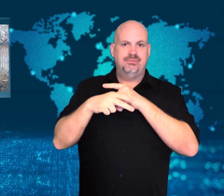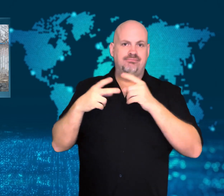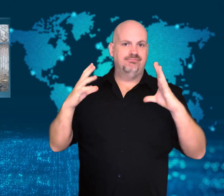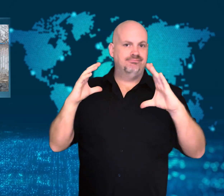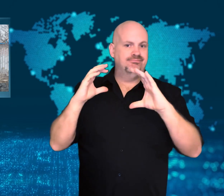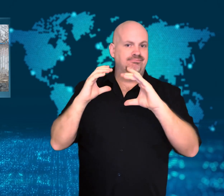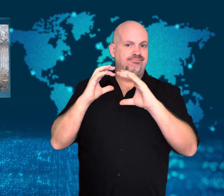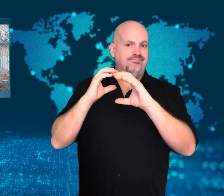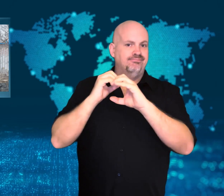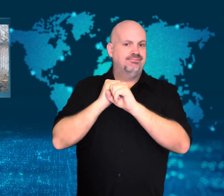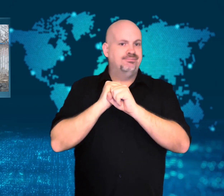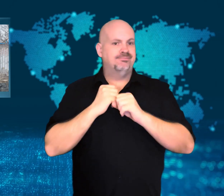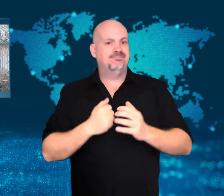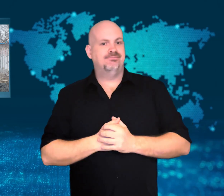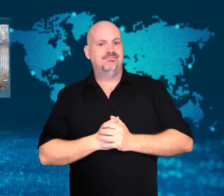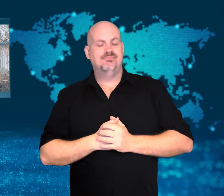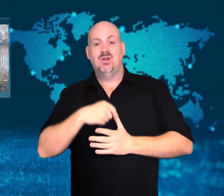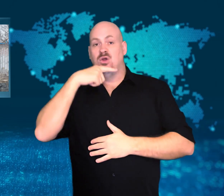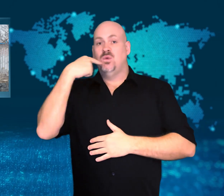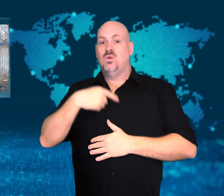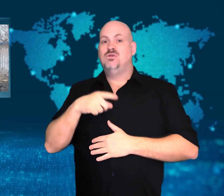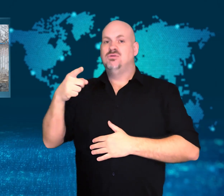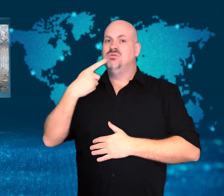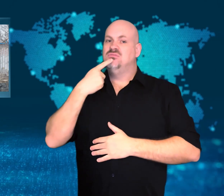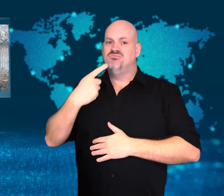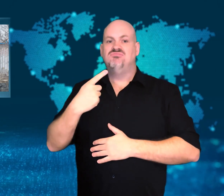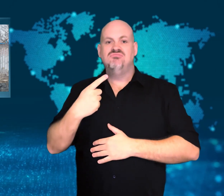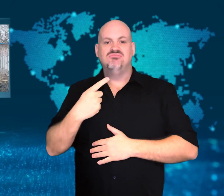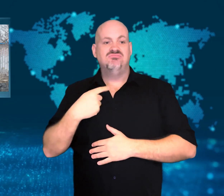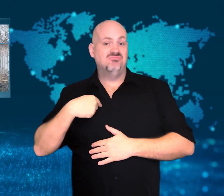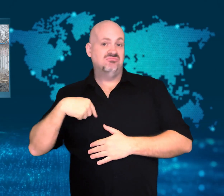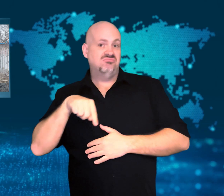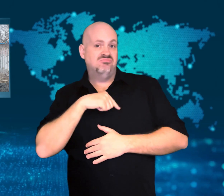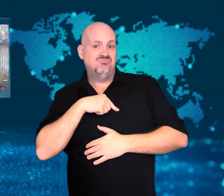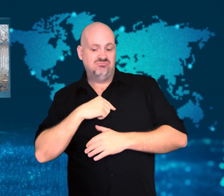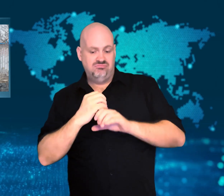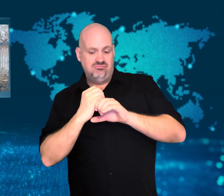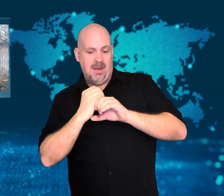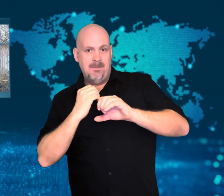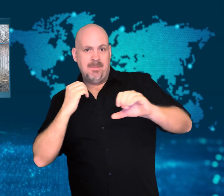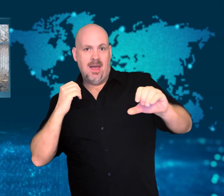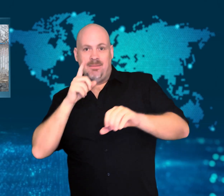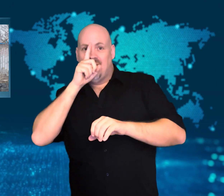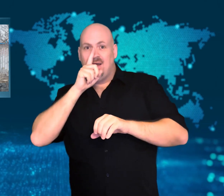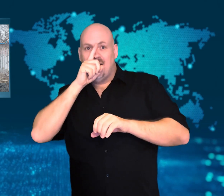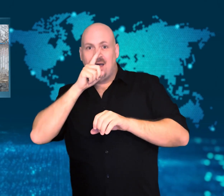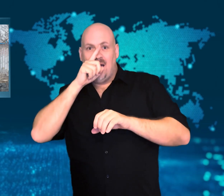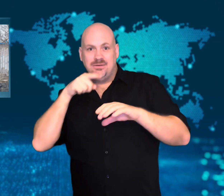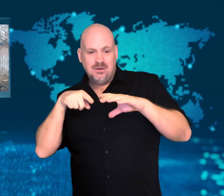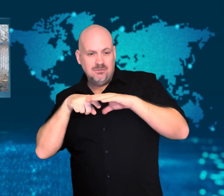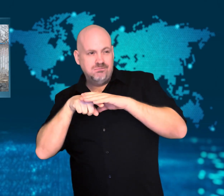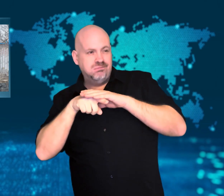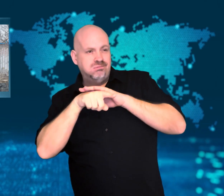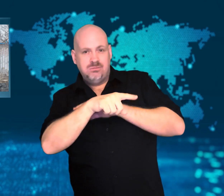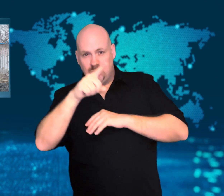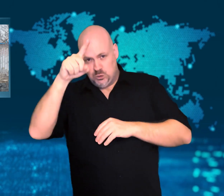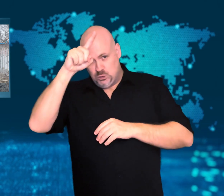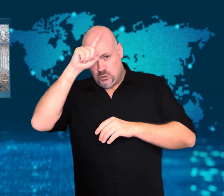of Russian oil and gas. Russia, in turn,